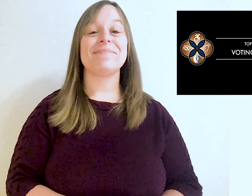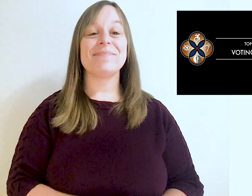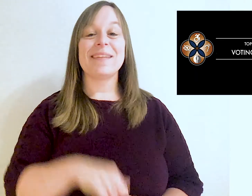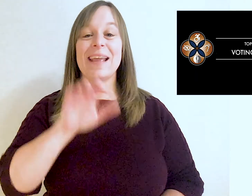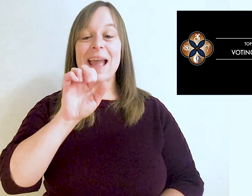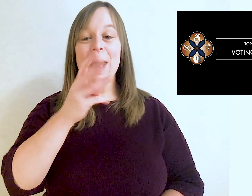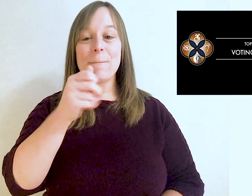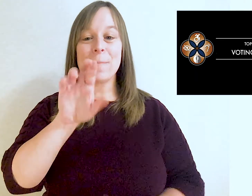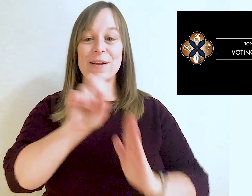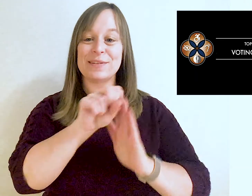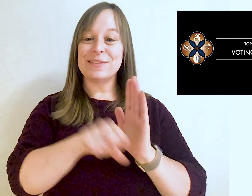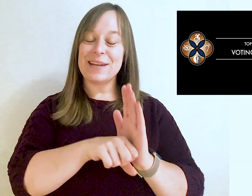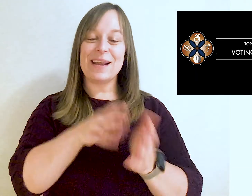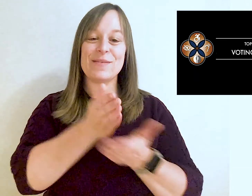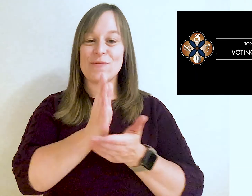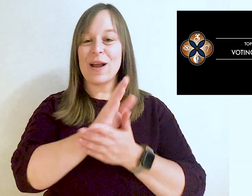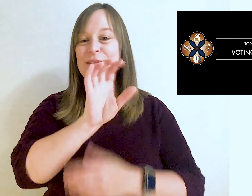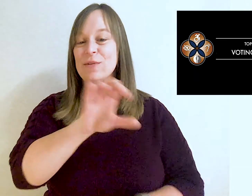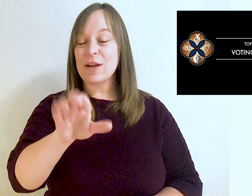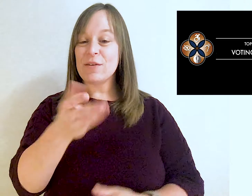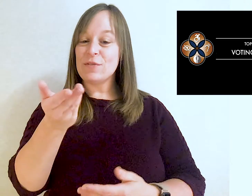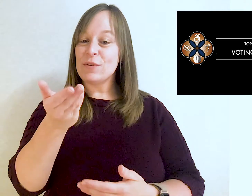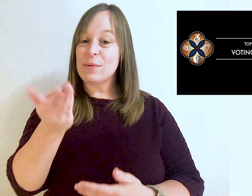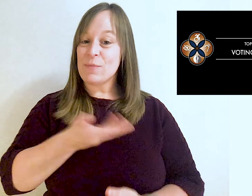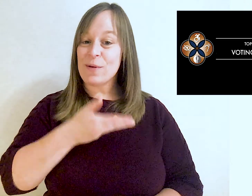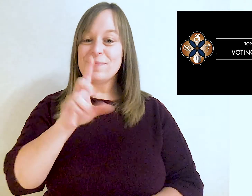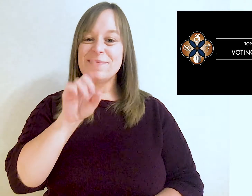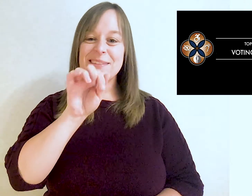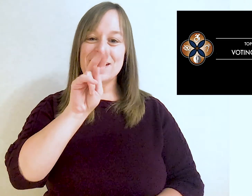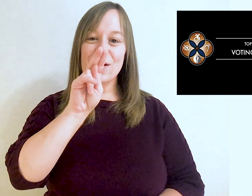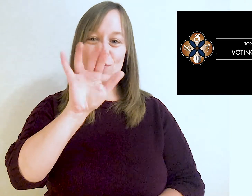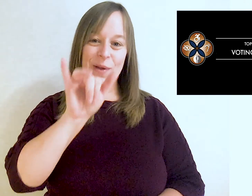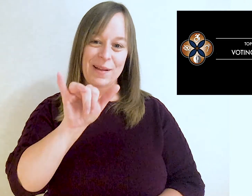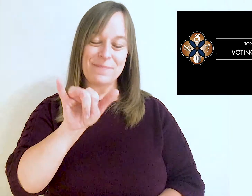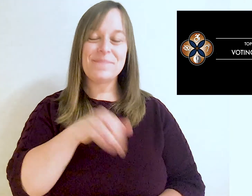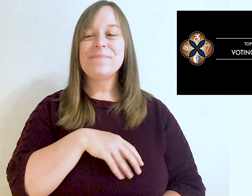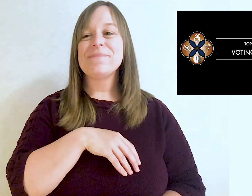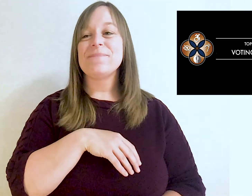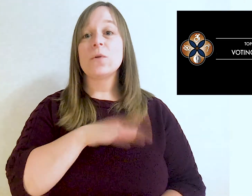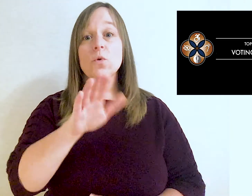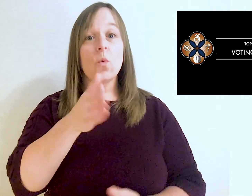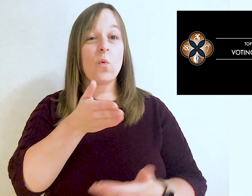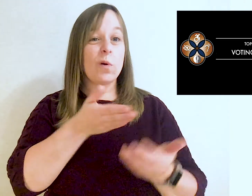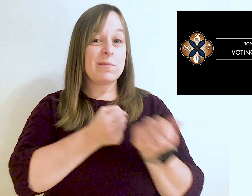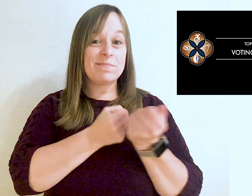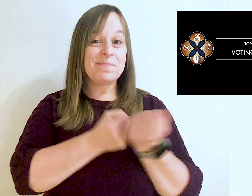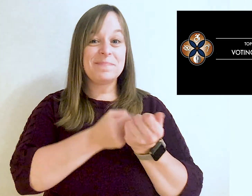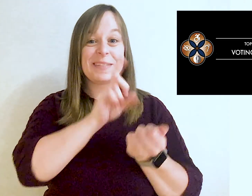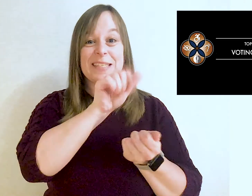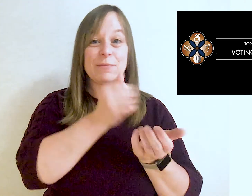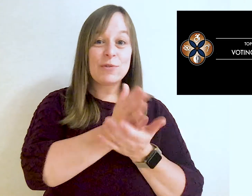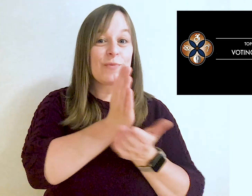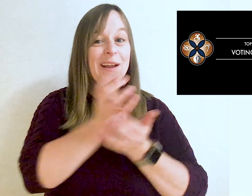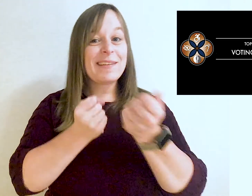Empire State of Rights: Closed Captioned has been brought to you by Disability Rights New York: your source for disability rights and advocacy.